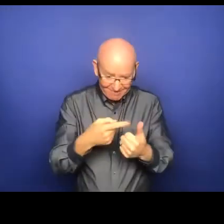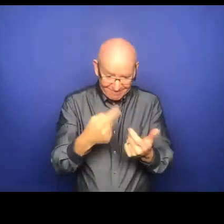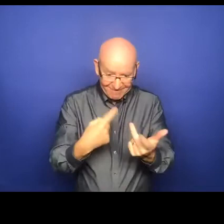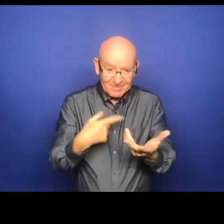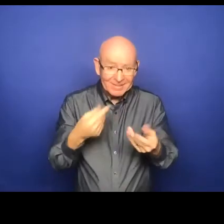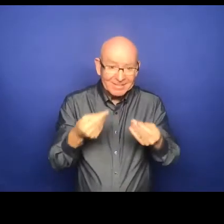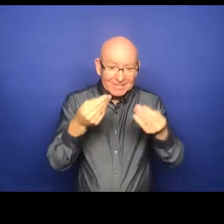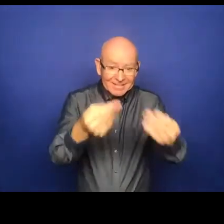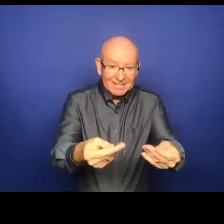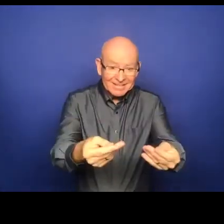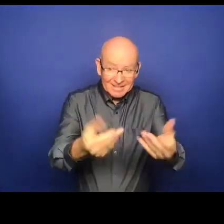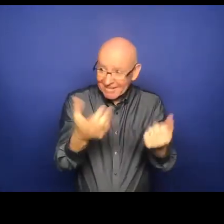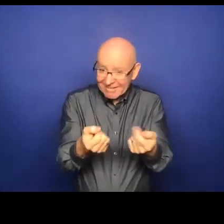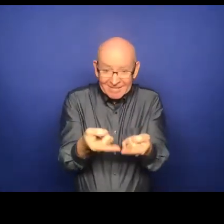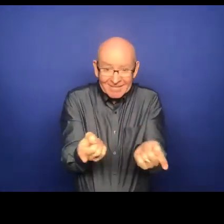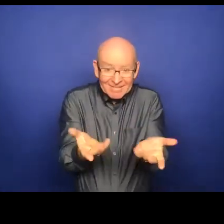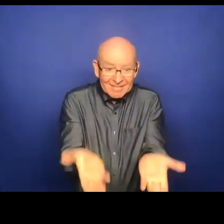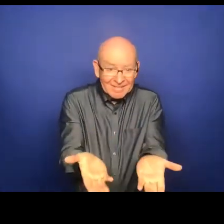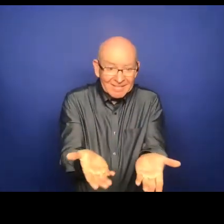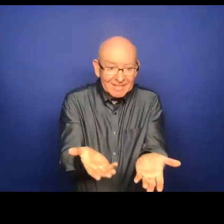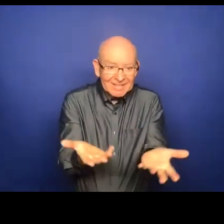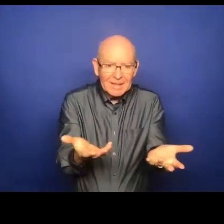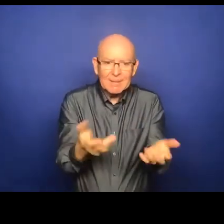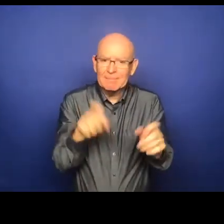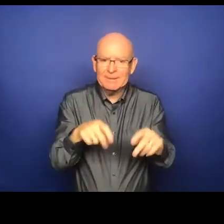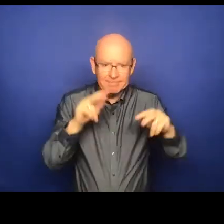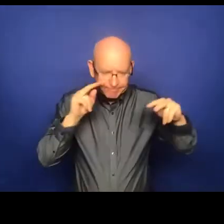available,